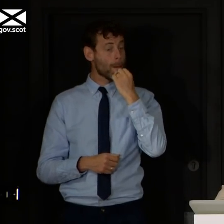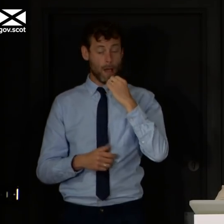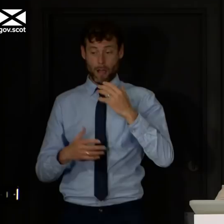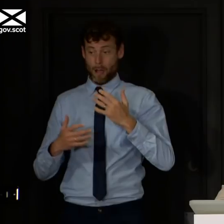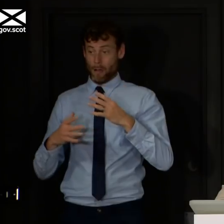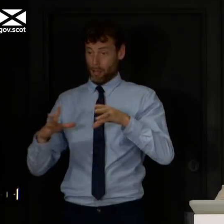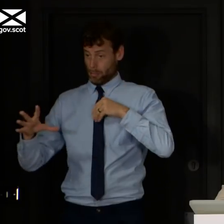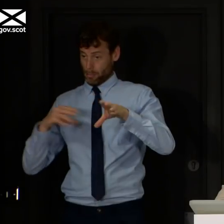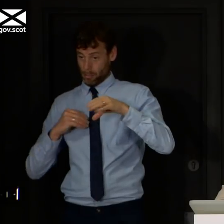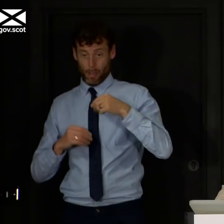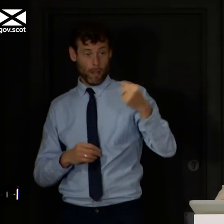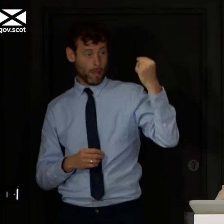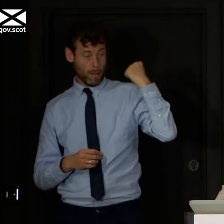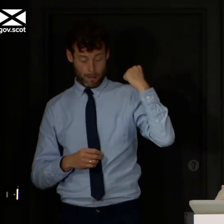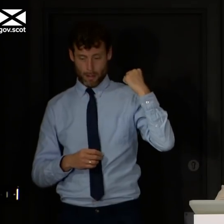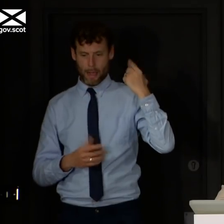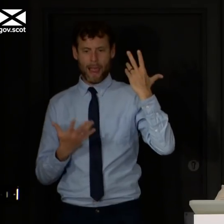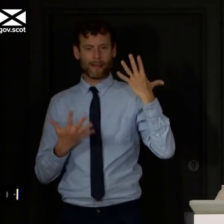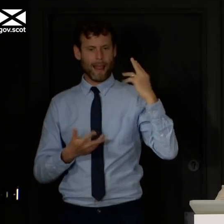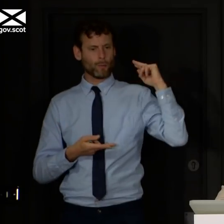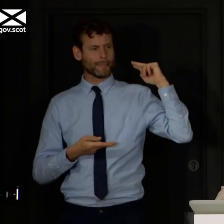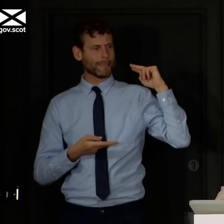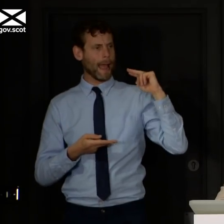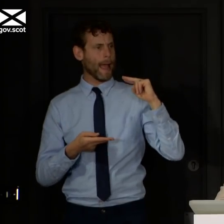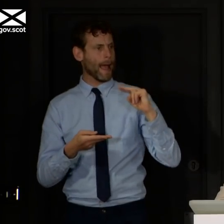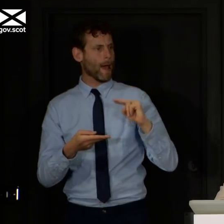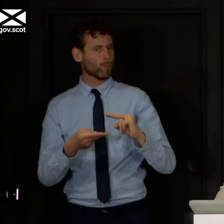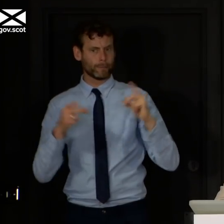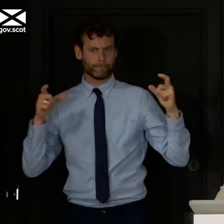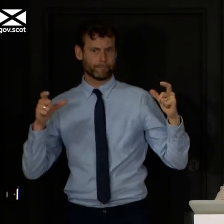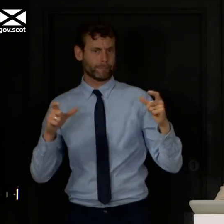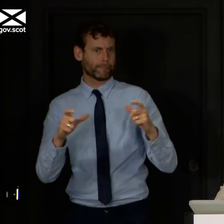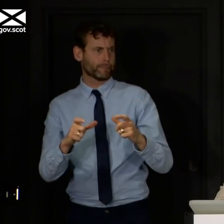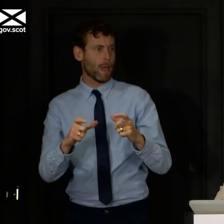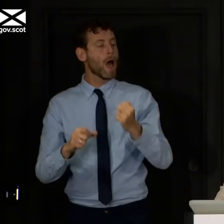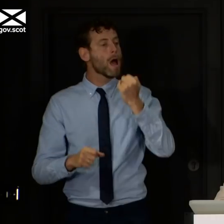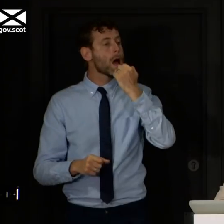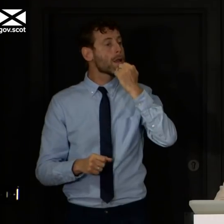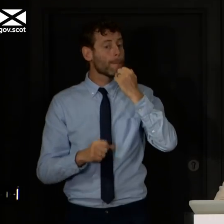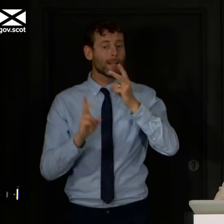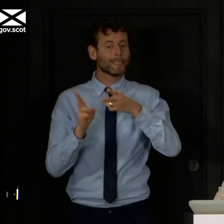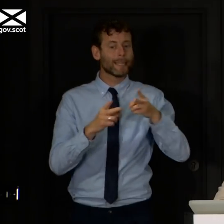an outbreak of COVID-19 declining. We see the number of people dying in care homes declining